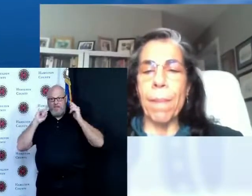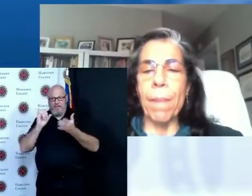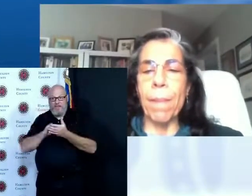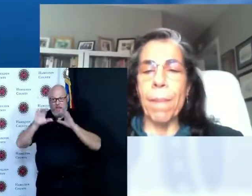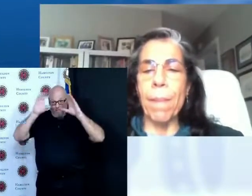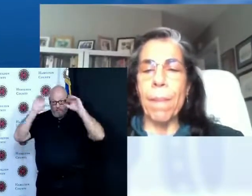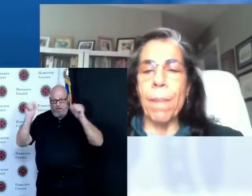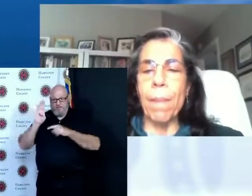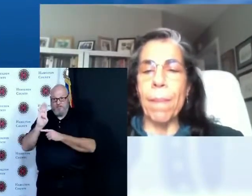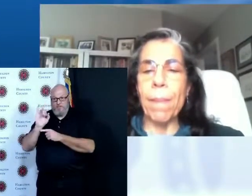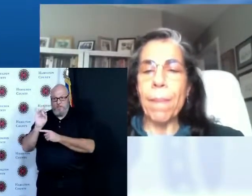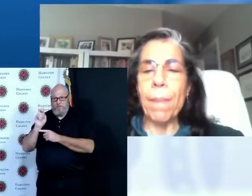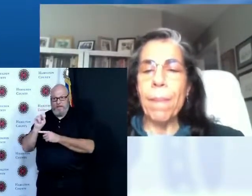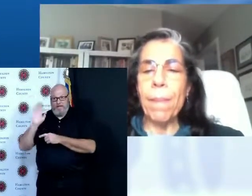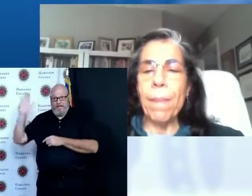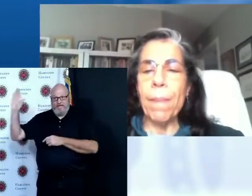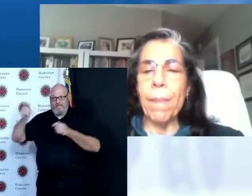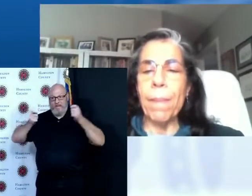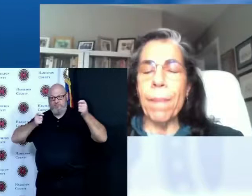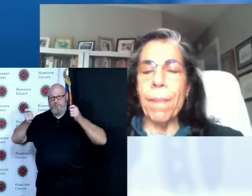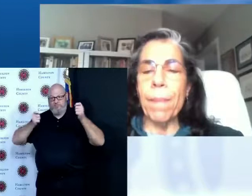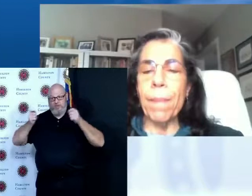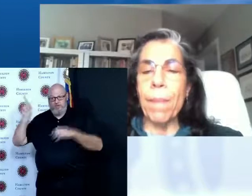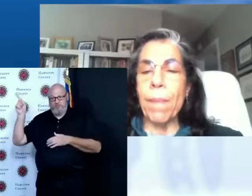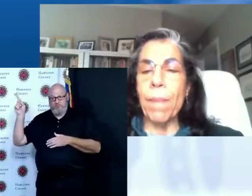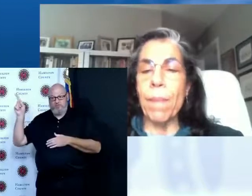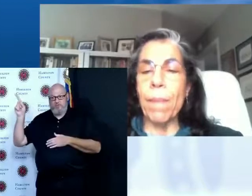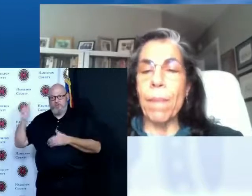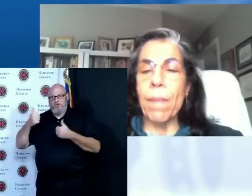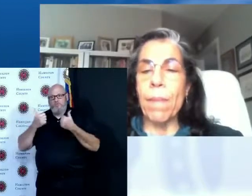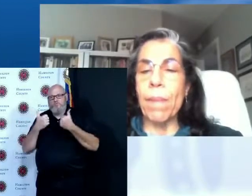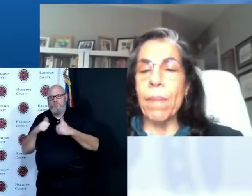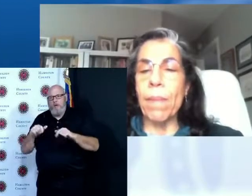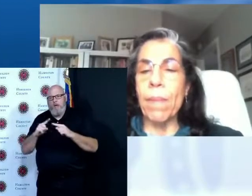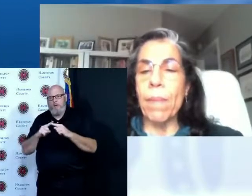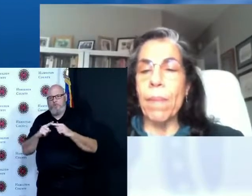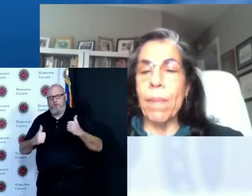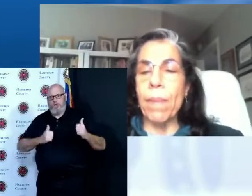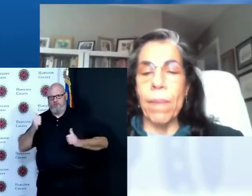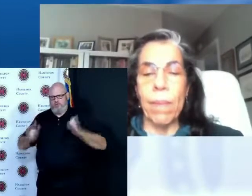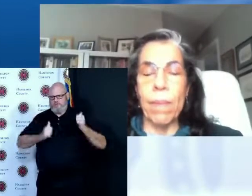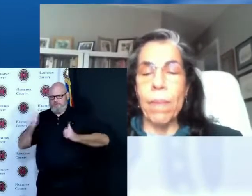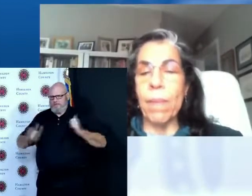aggressively trying to get doses down to communities to get people vaccinated I